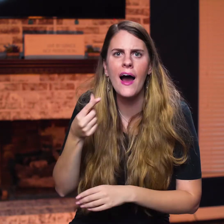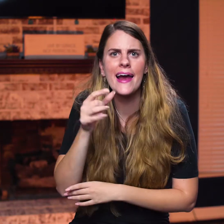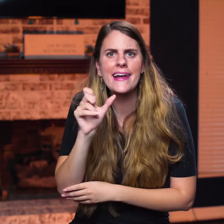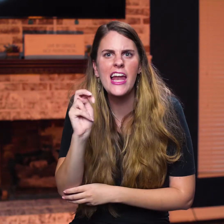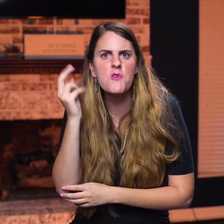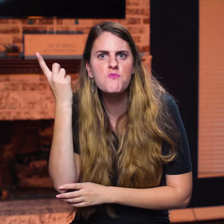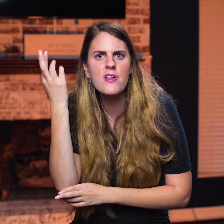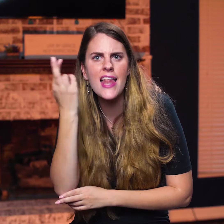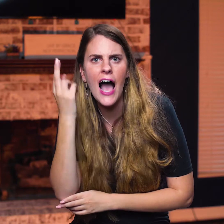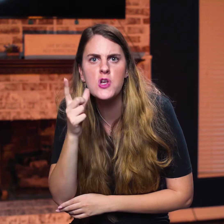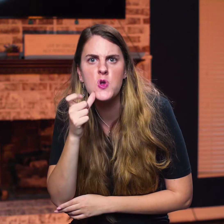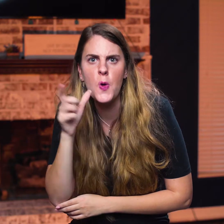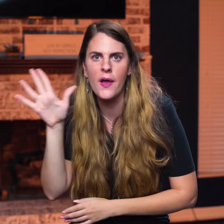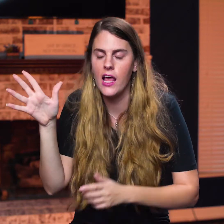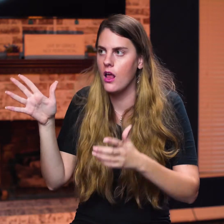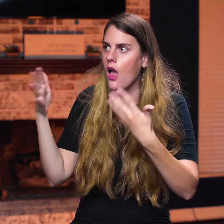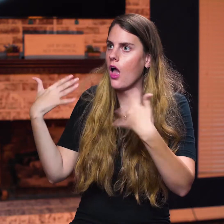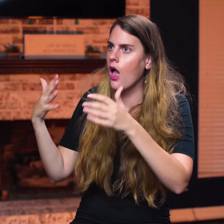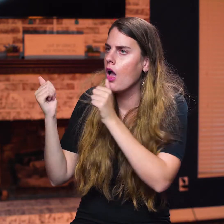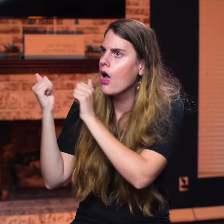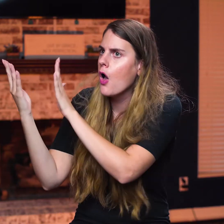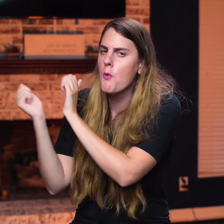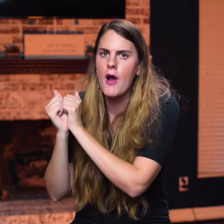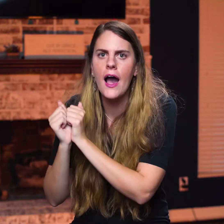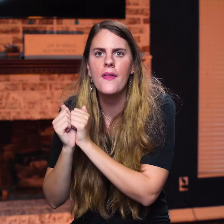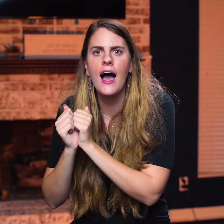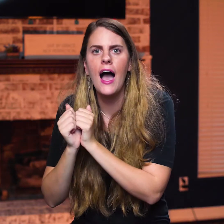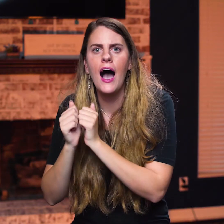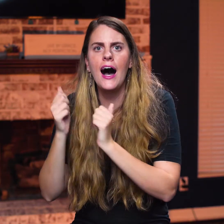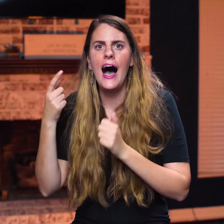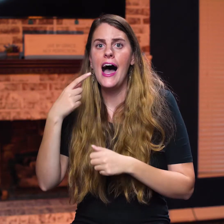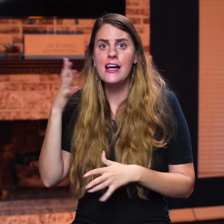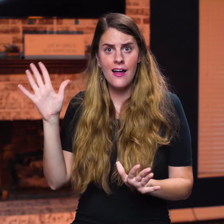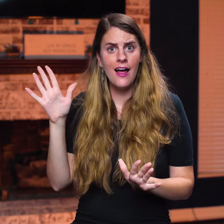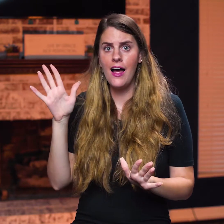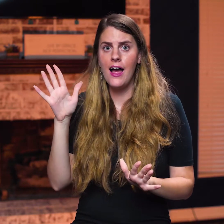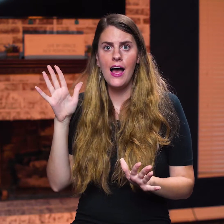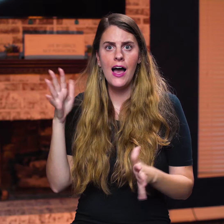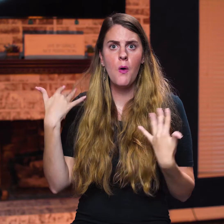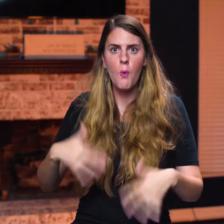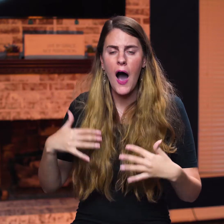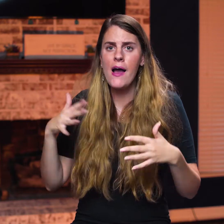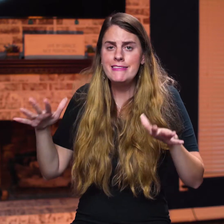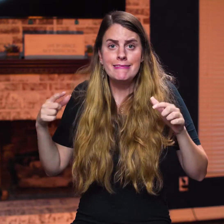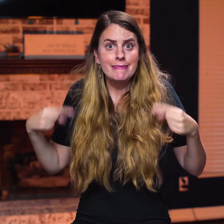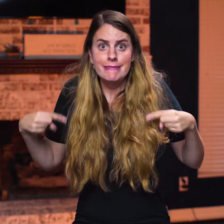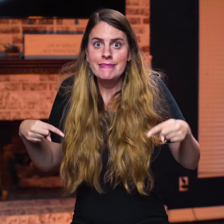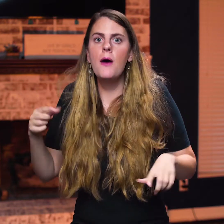Gideon realizes who he’s dealing with and panics,